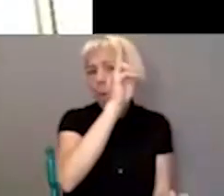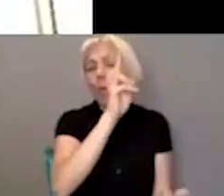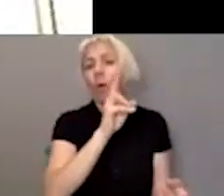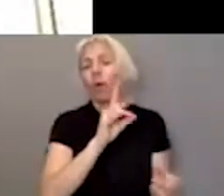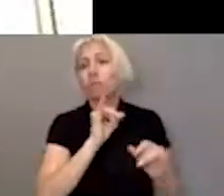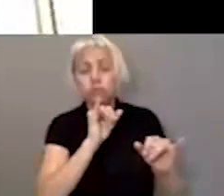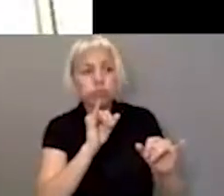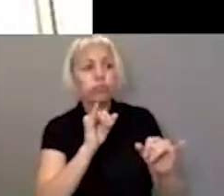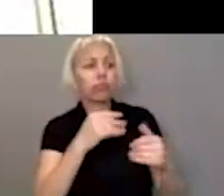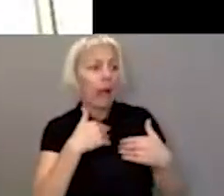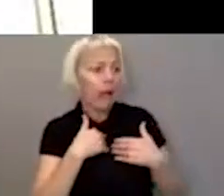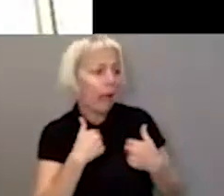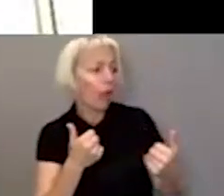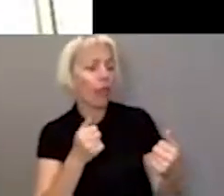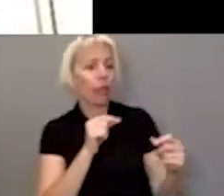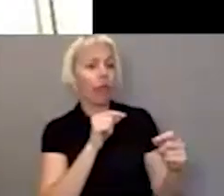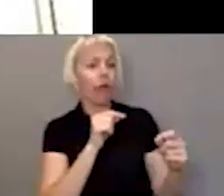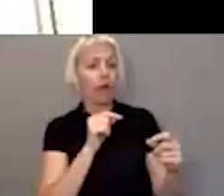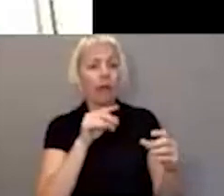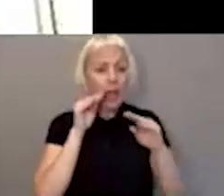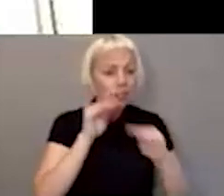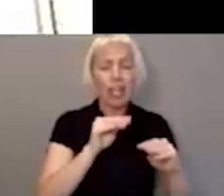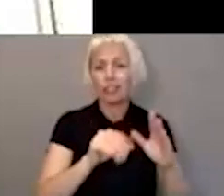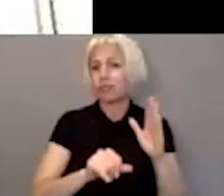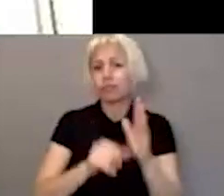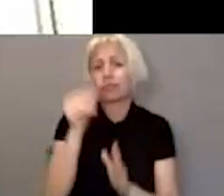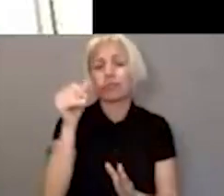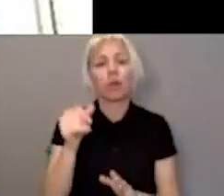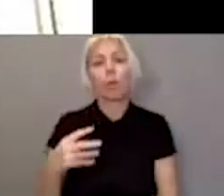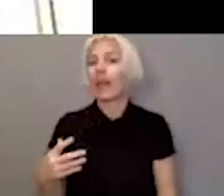that is in some form a deficit language, that some of that has to occur, but there are also